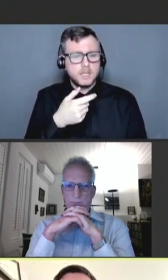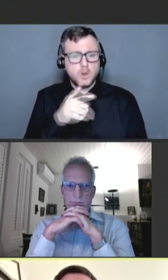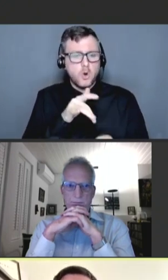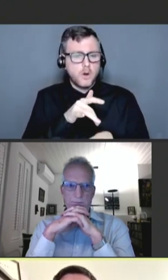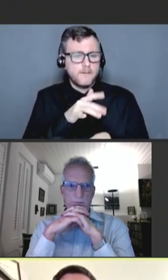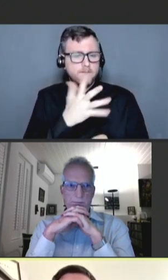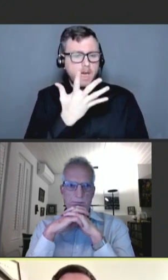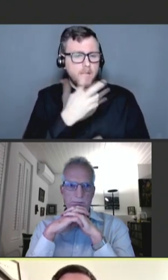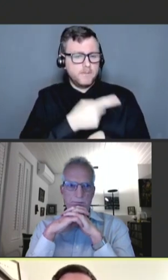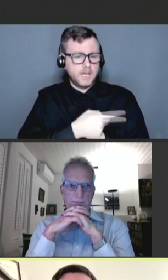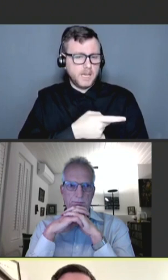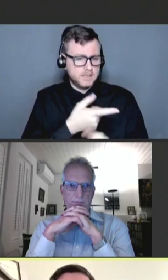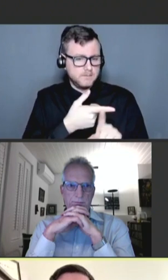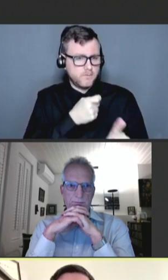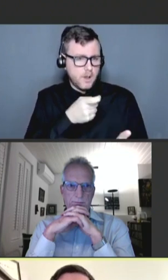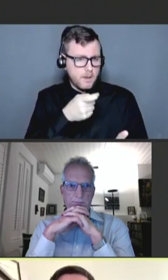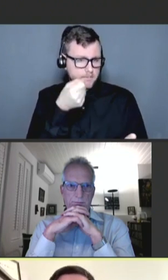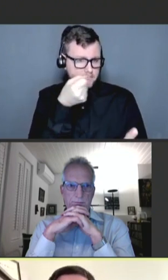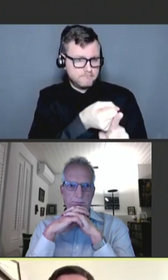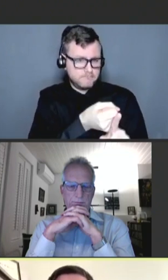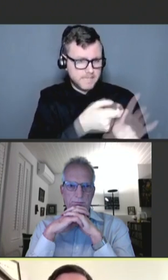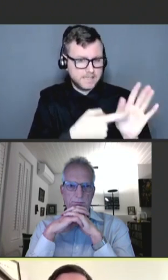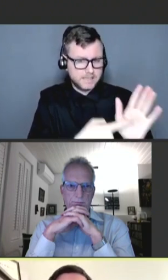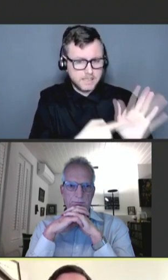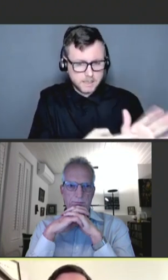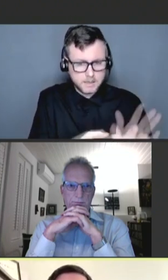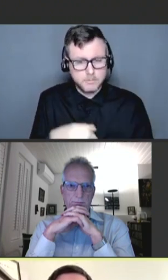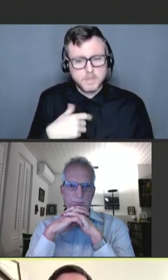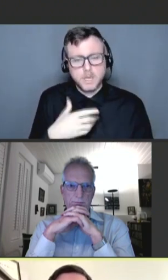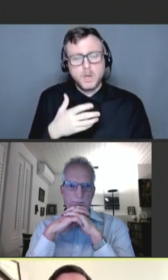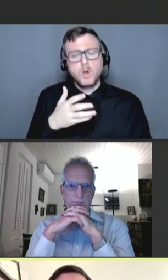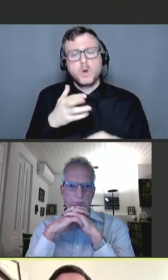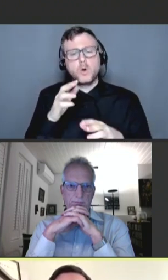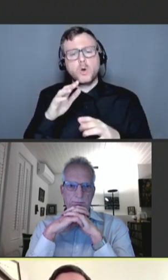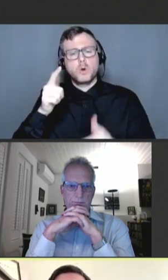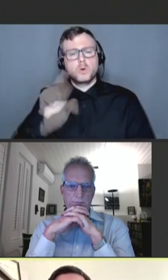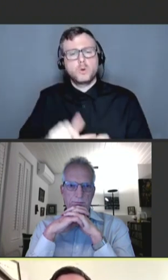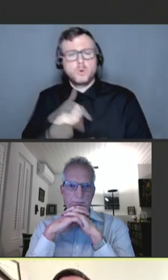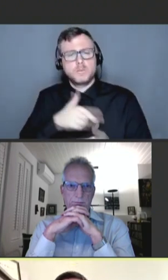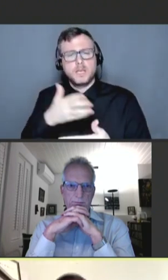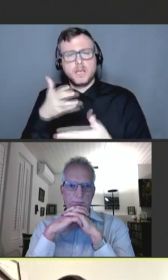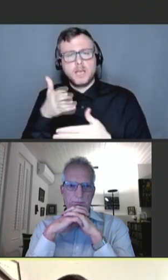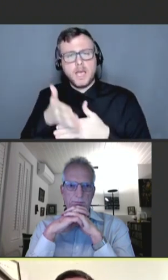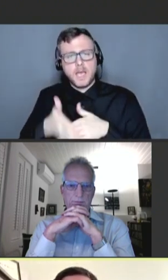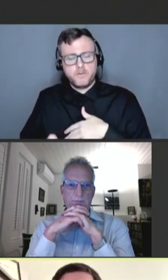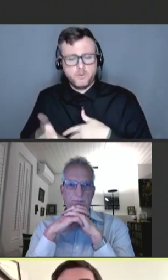risk of post-acute manifestations, including post-acute death, hospitalization, and PASC,